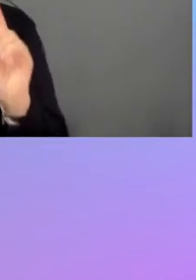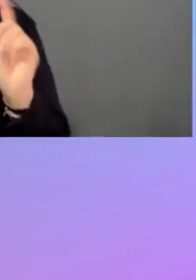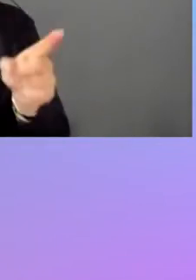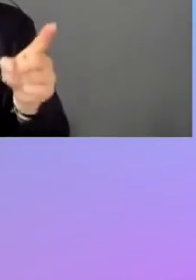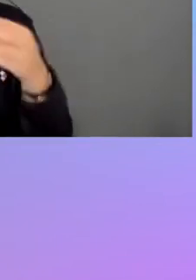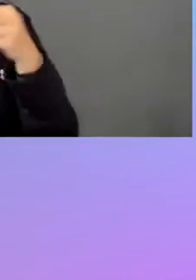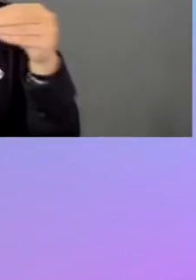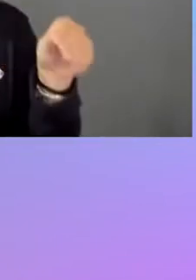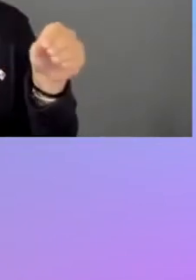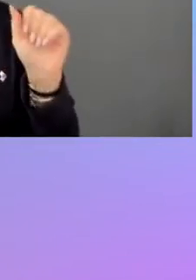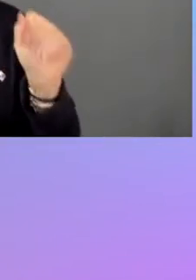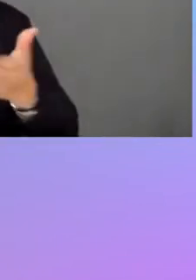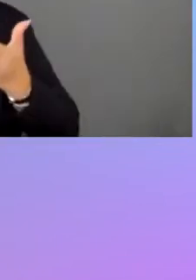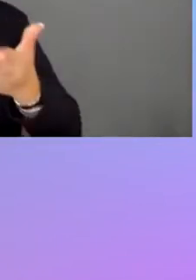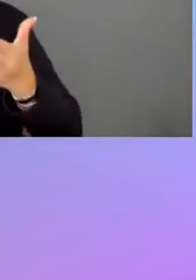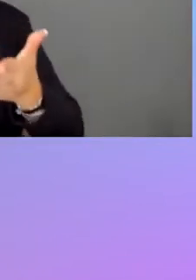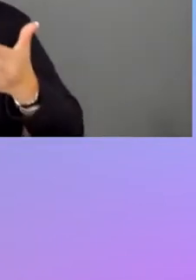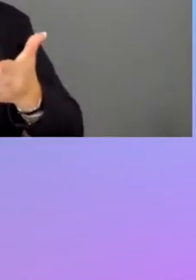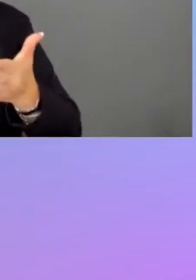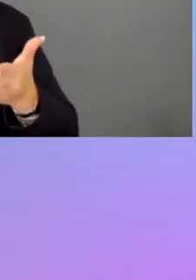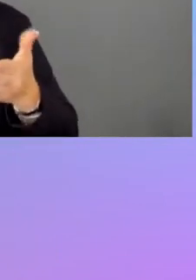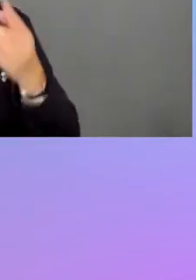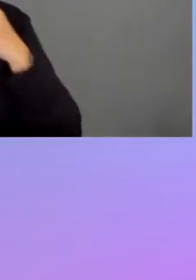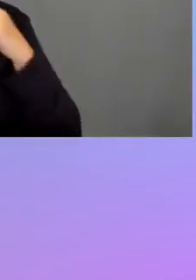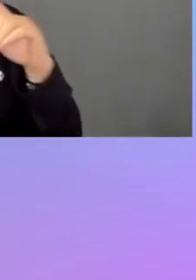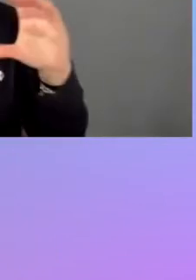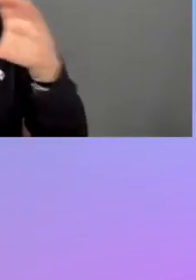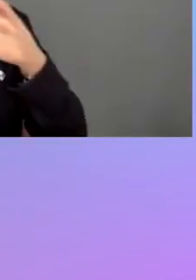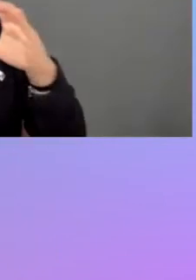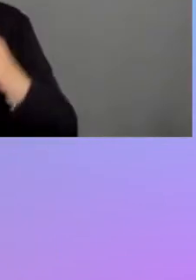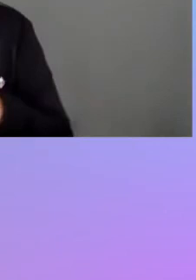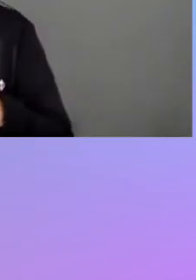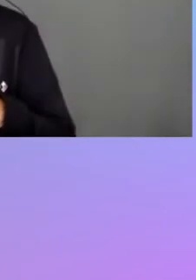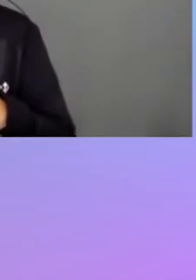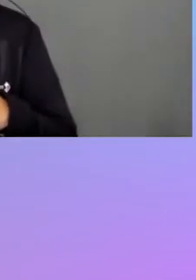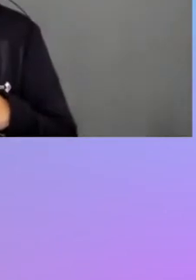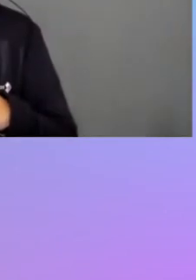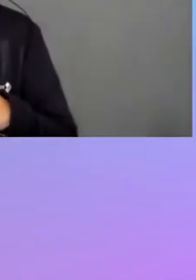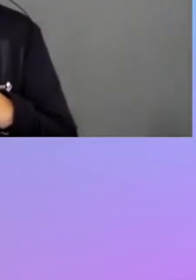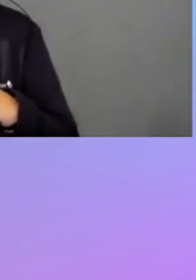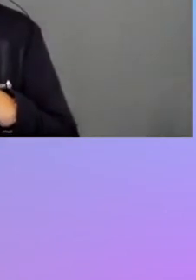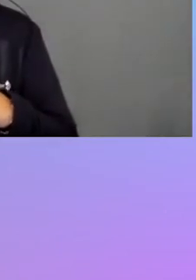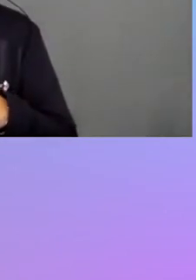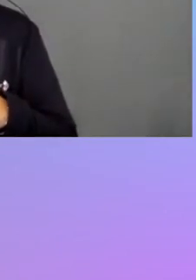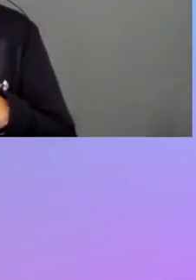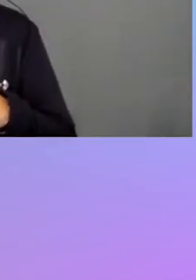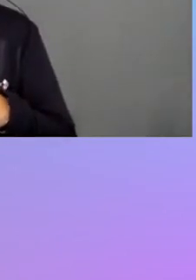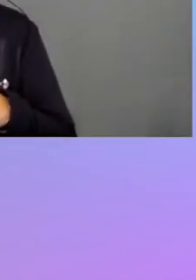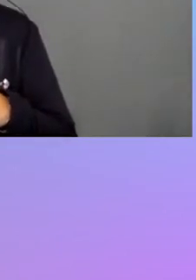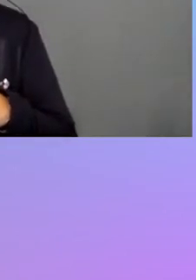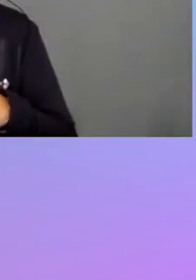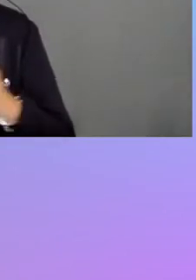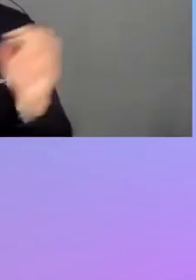may be required for a medical communication, but if you are in the gift shop of the hospital, using a pen and